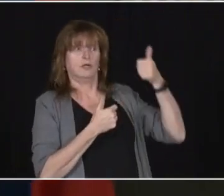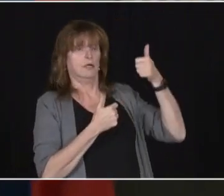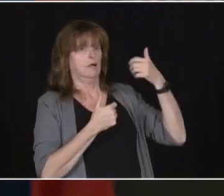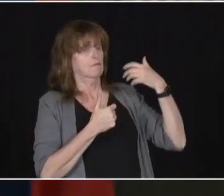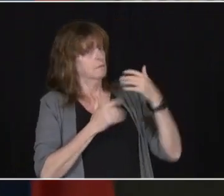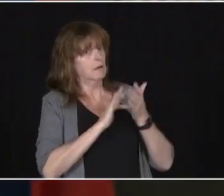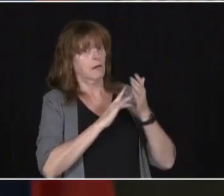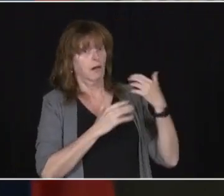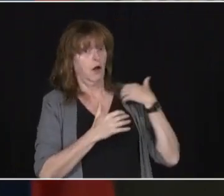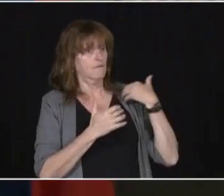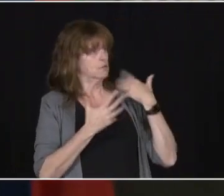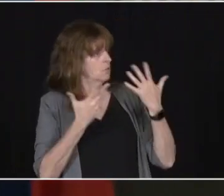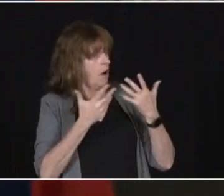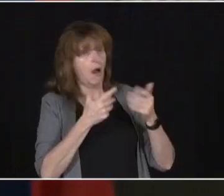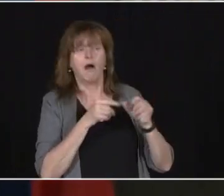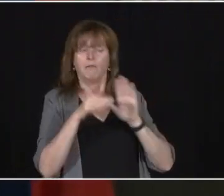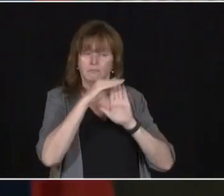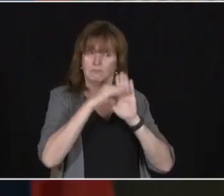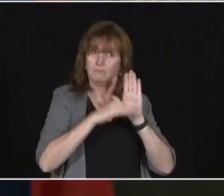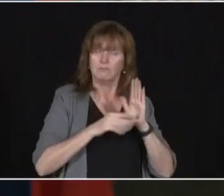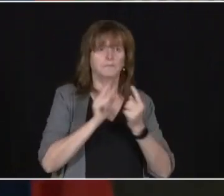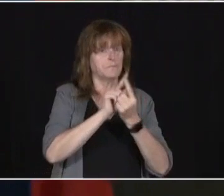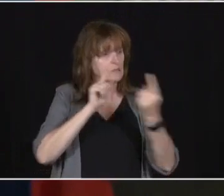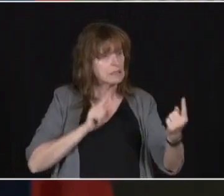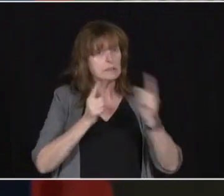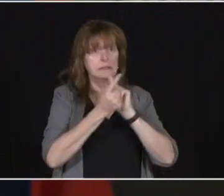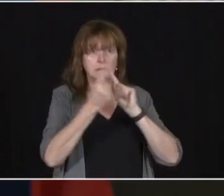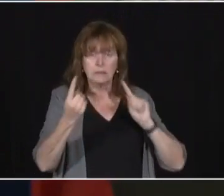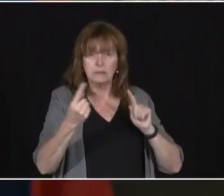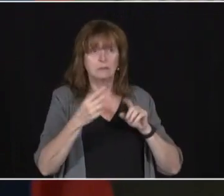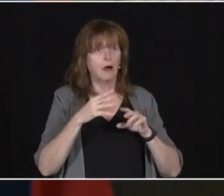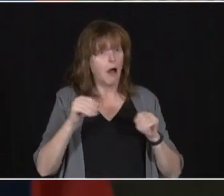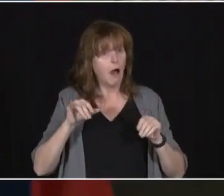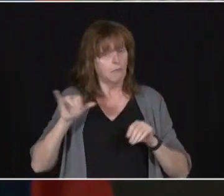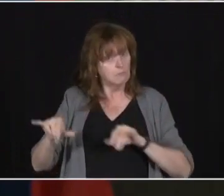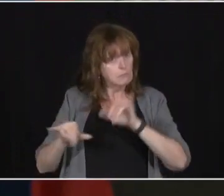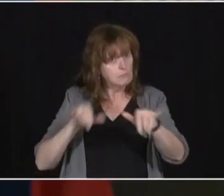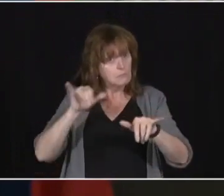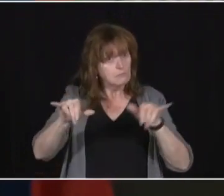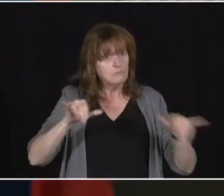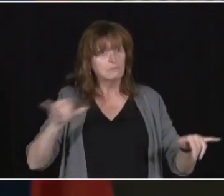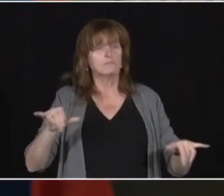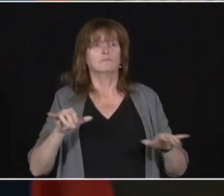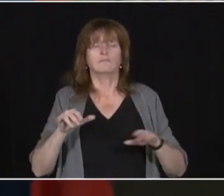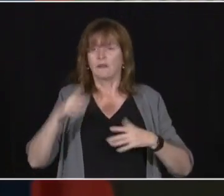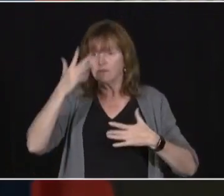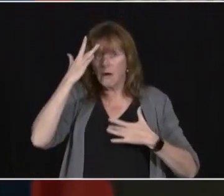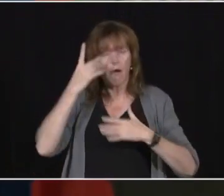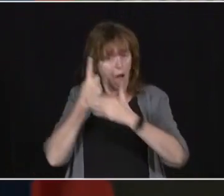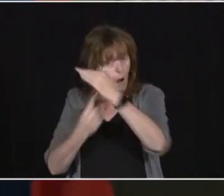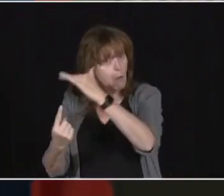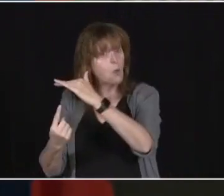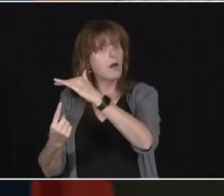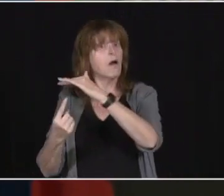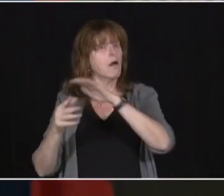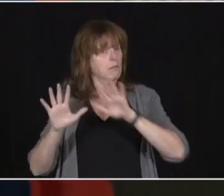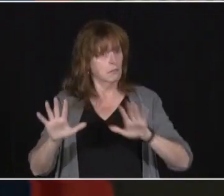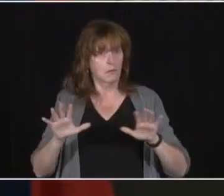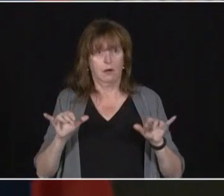Keep the 2 m distance, self isolating, and were not getting off that message. As for the kids, I will pass that